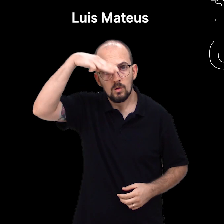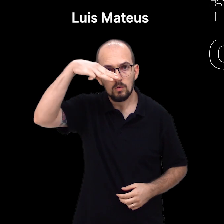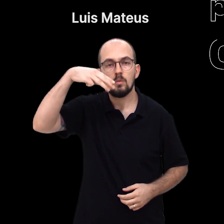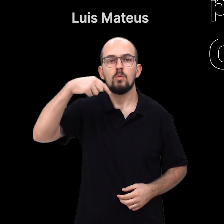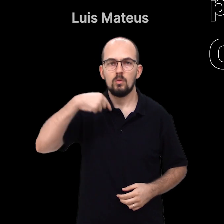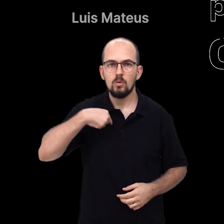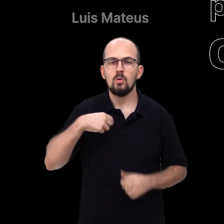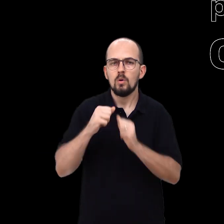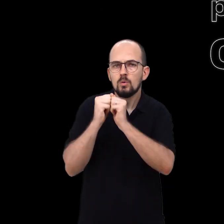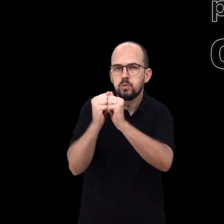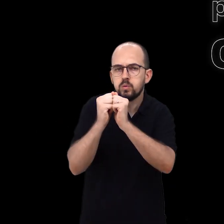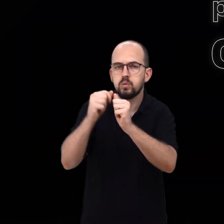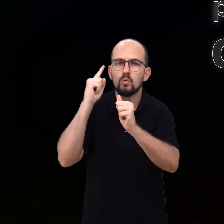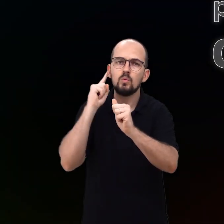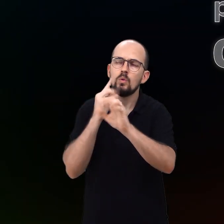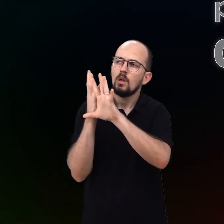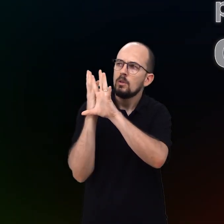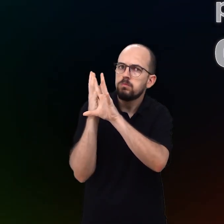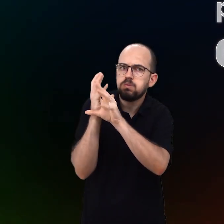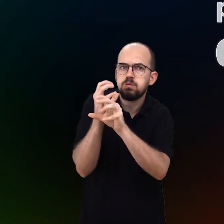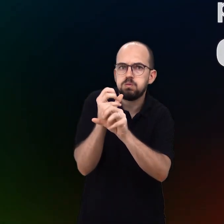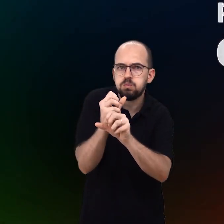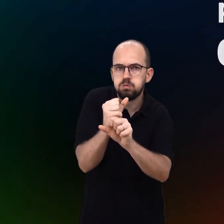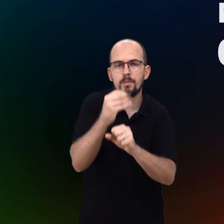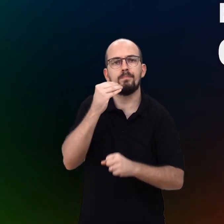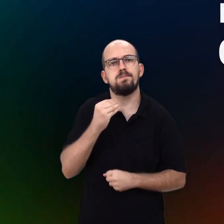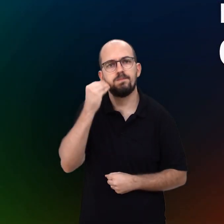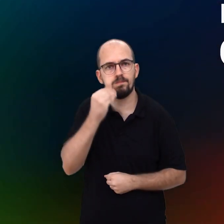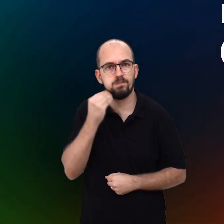I have a background within the Deaf community, with Deaf people.